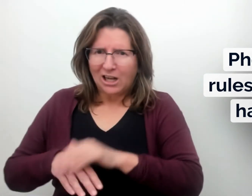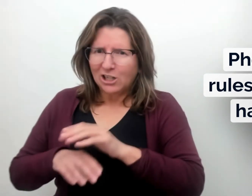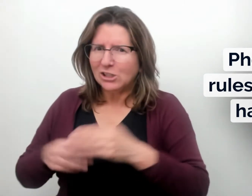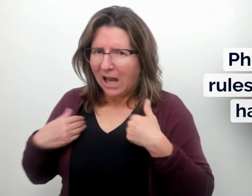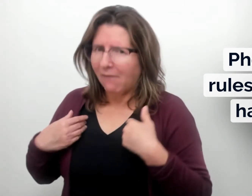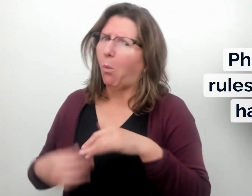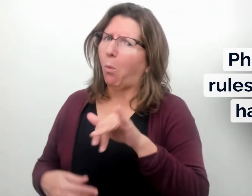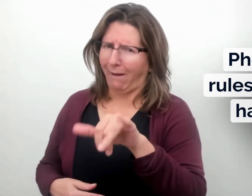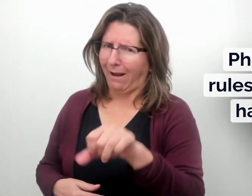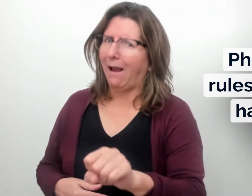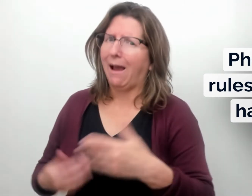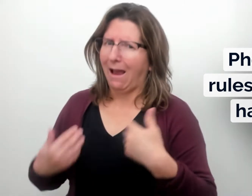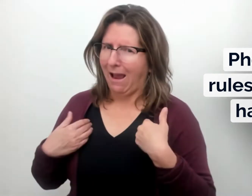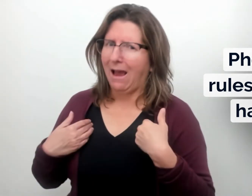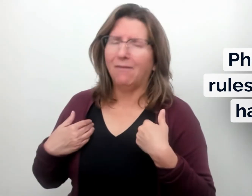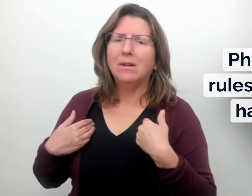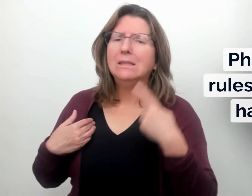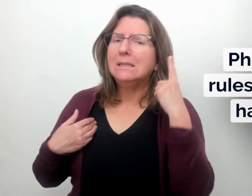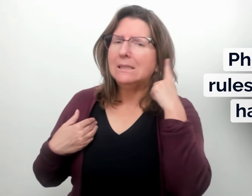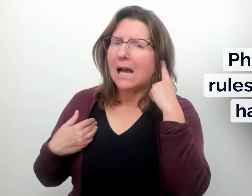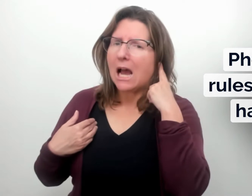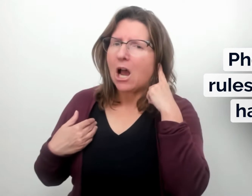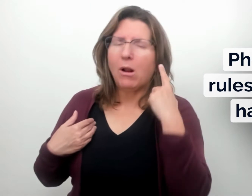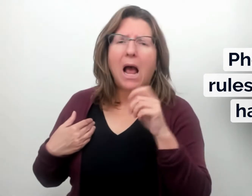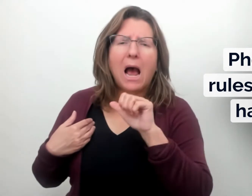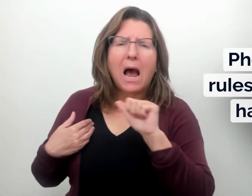English, of course, has its own phonology based on sound.